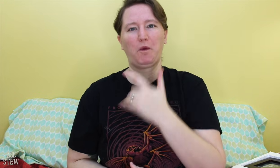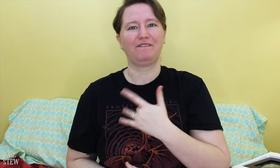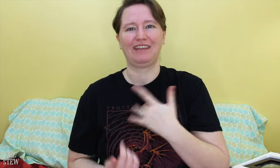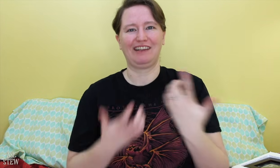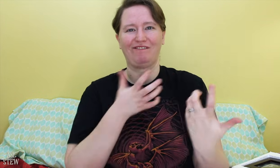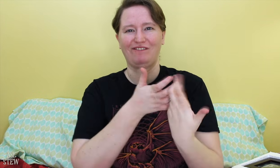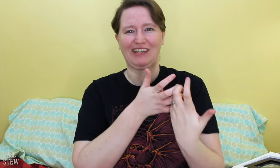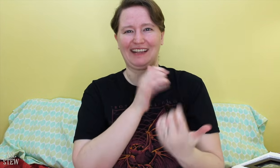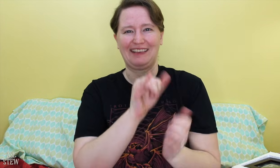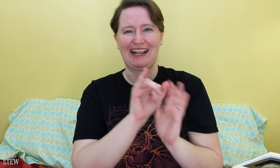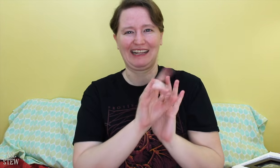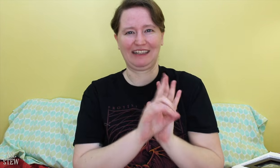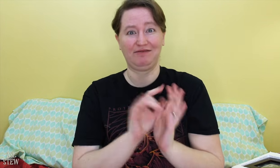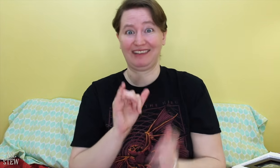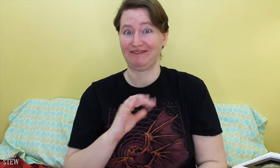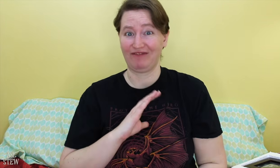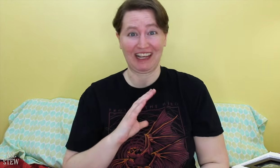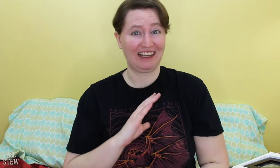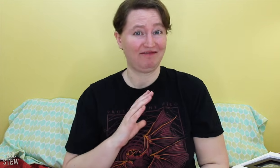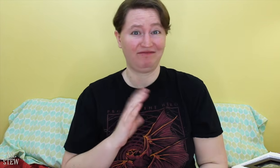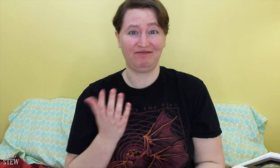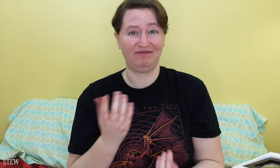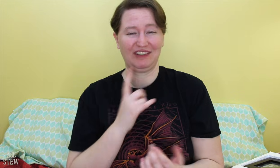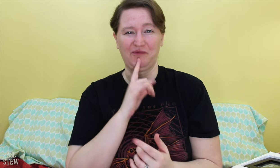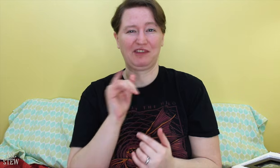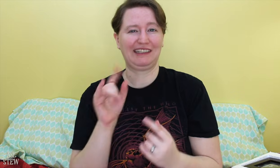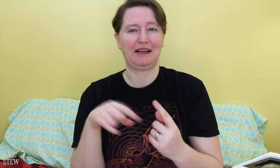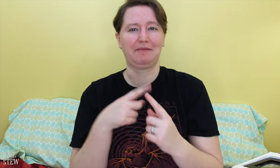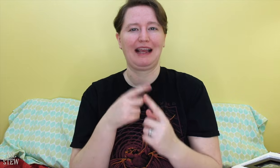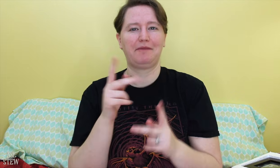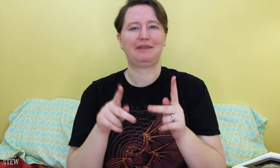hearing difference but they call themselves hard of hearing. They don't feel that they fit culturally with